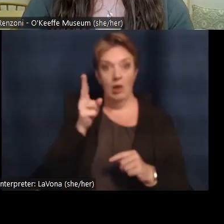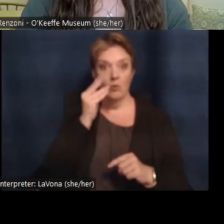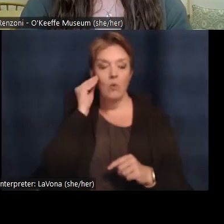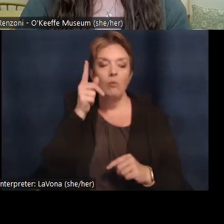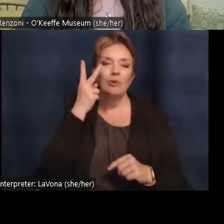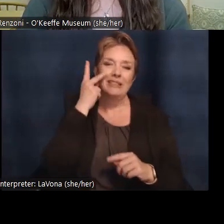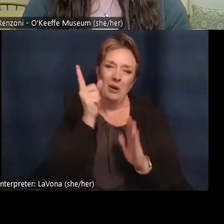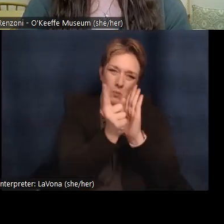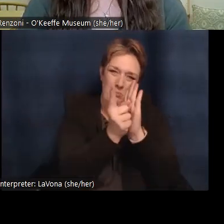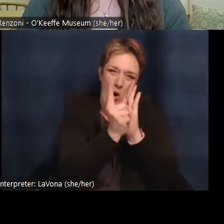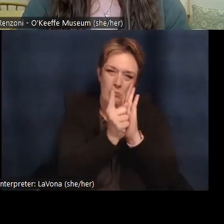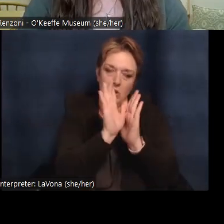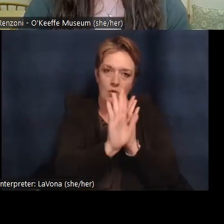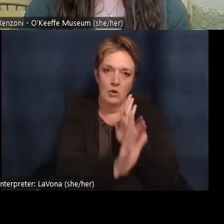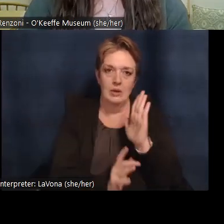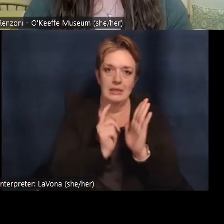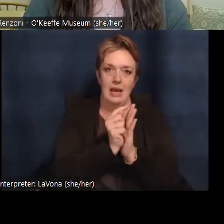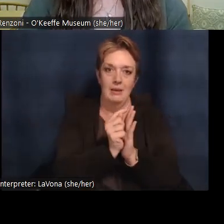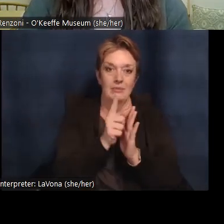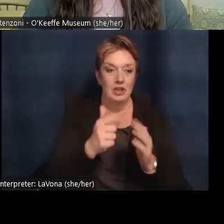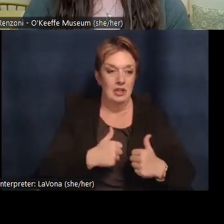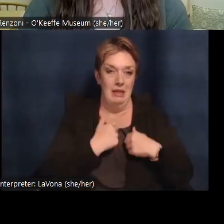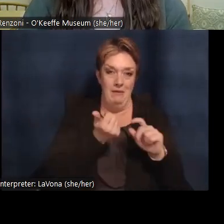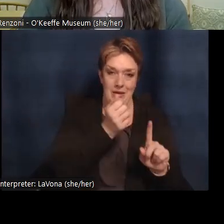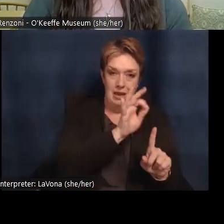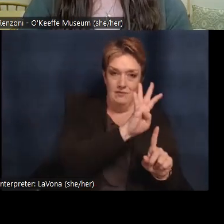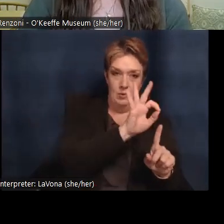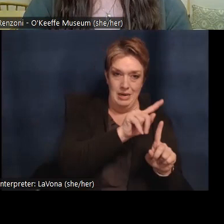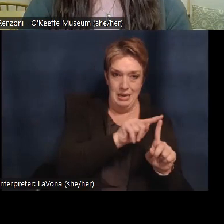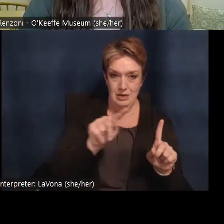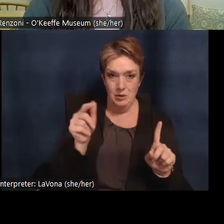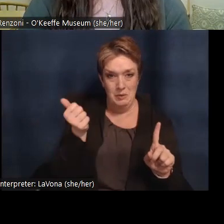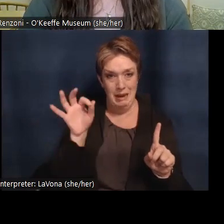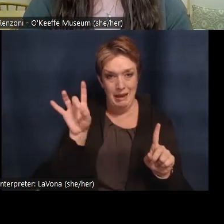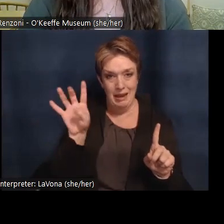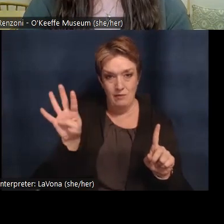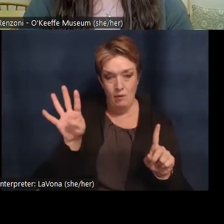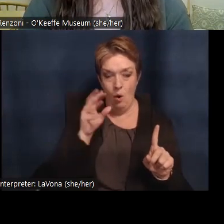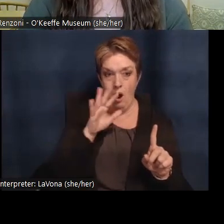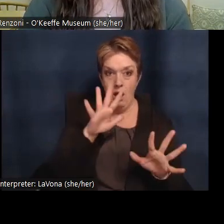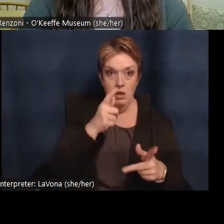O’Keeffe lived in this house from '49 to '84, and it went through many, many different iterations.